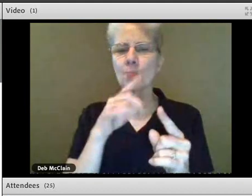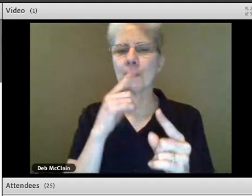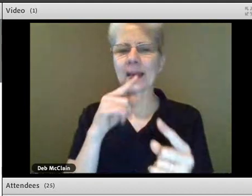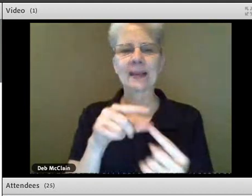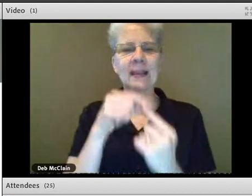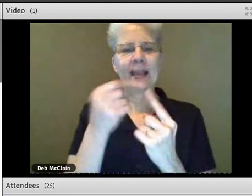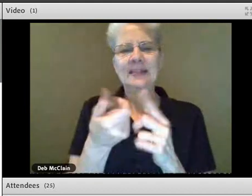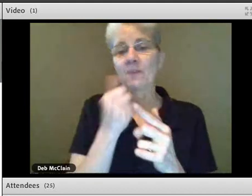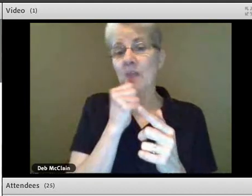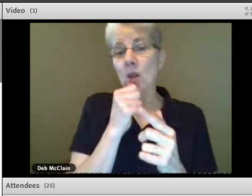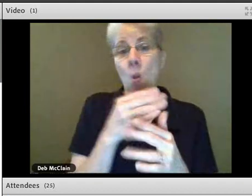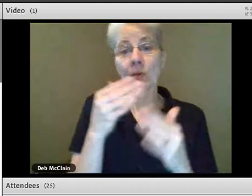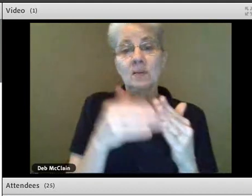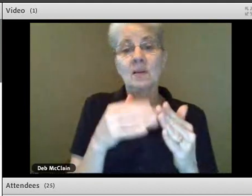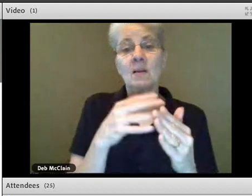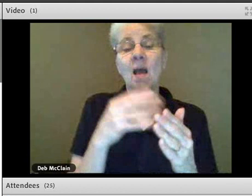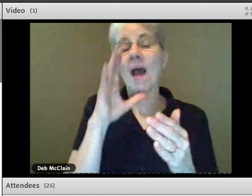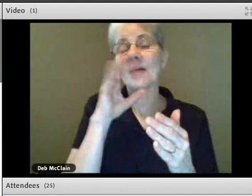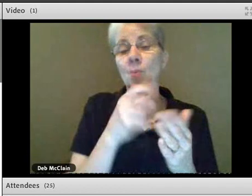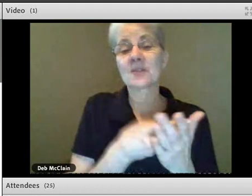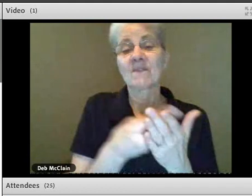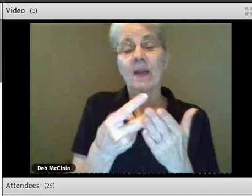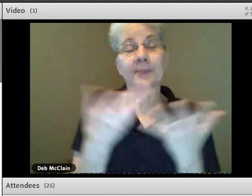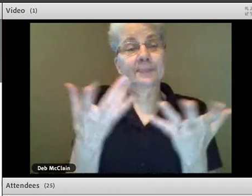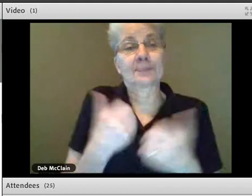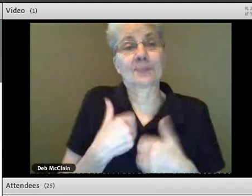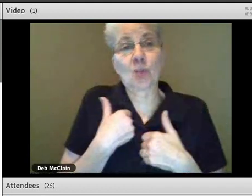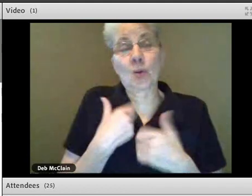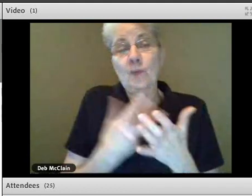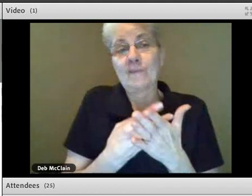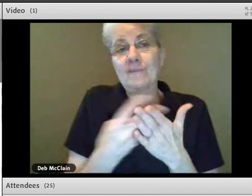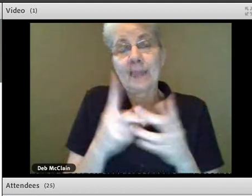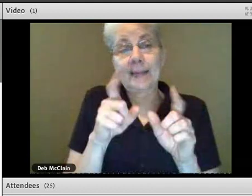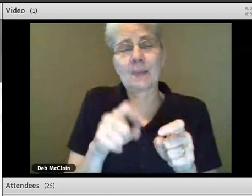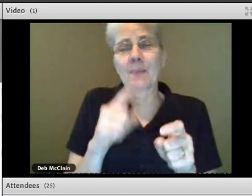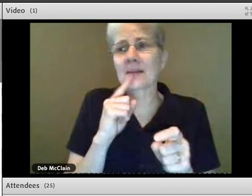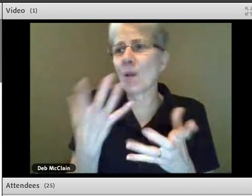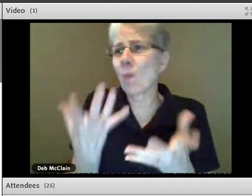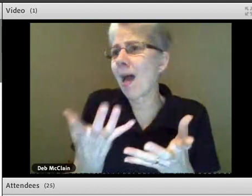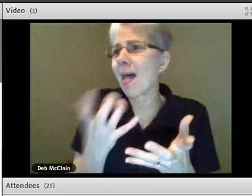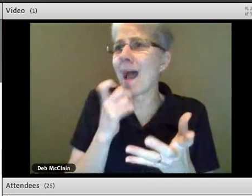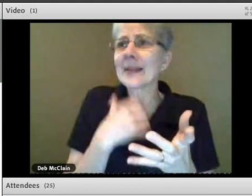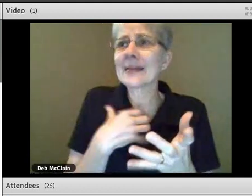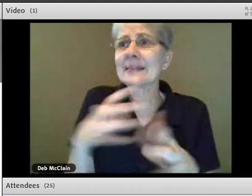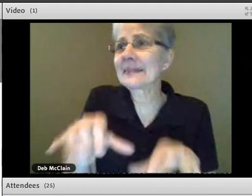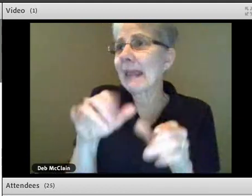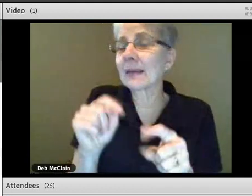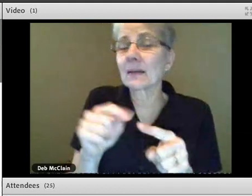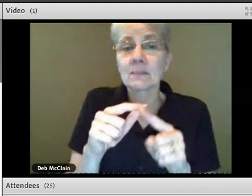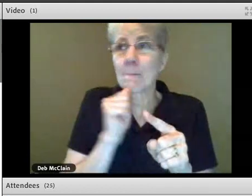If someone doesn't complete it, assume it's a failure and say, "Hey, you failed this exam," and they might say, "Well, I didn't take it. It's not my fault."